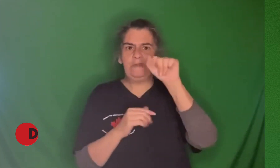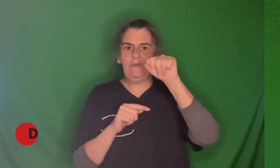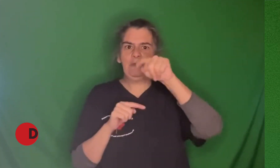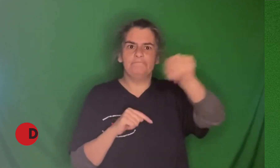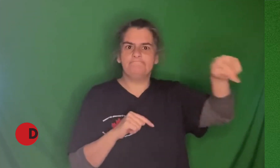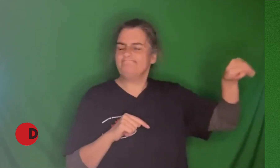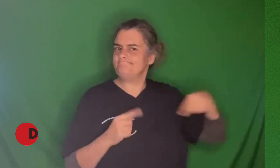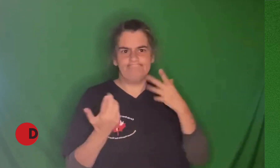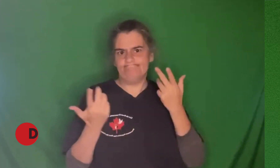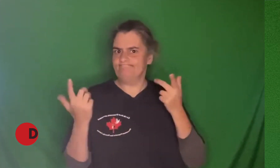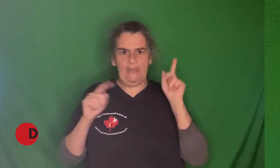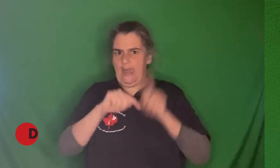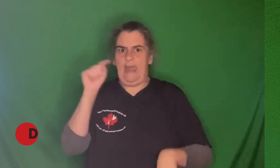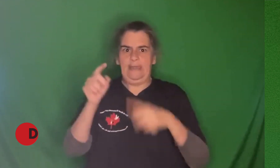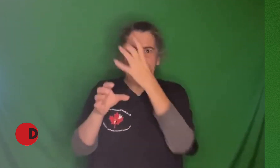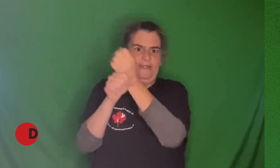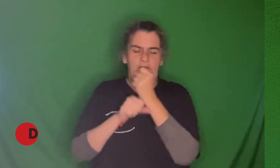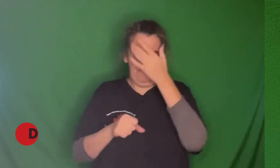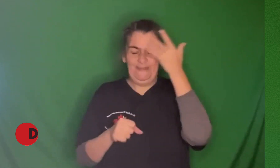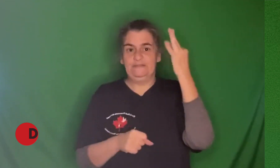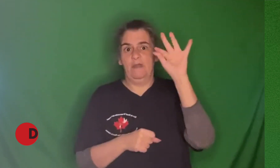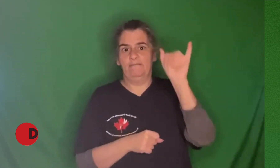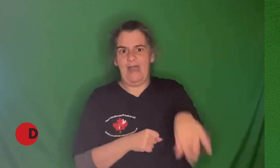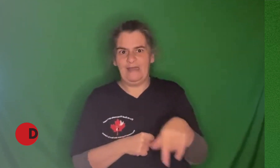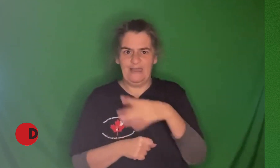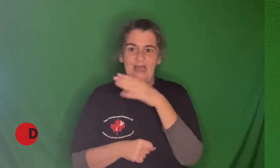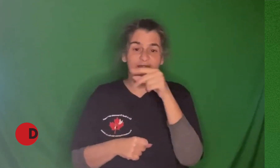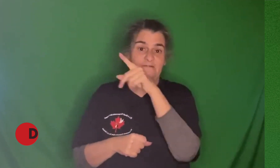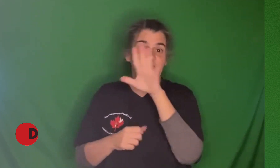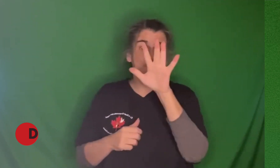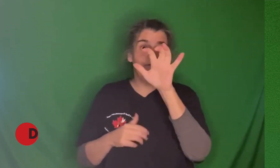with disabilities from getting the top up,